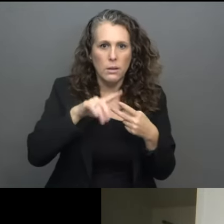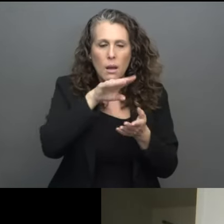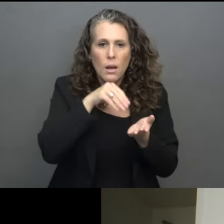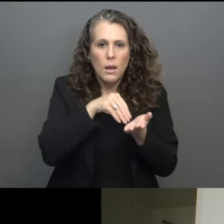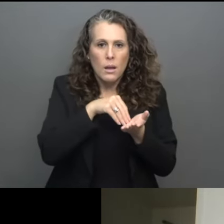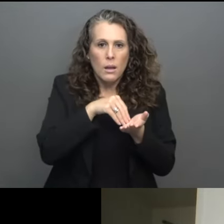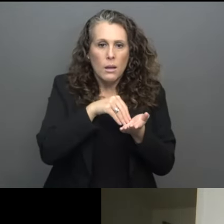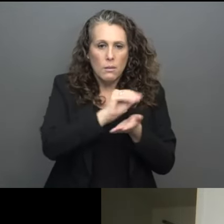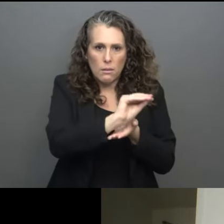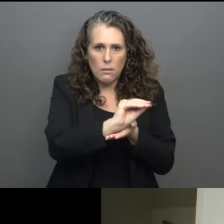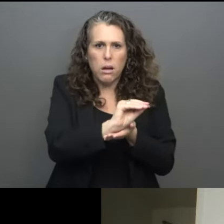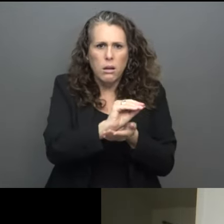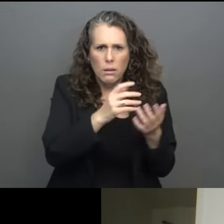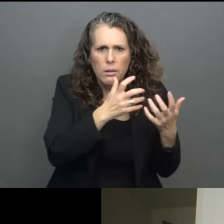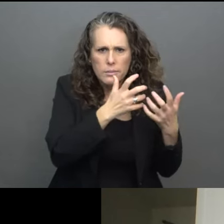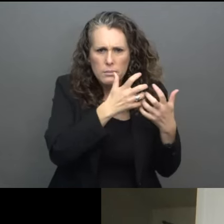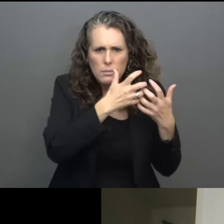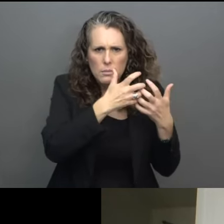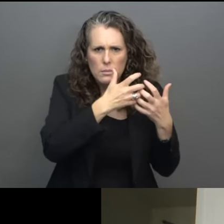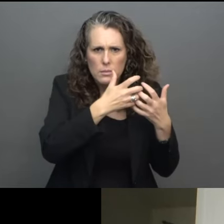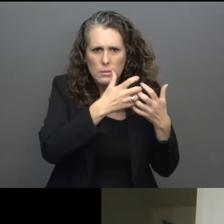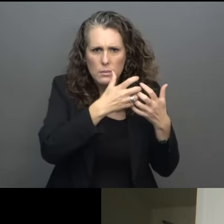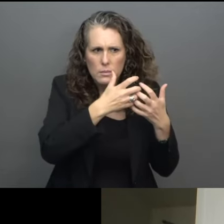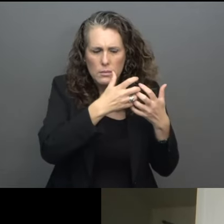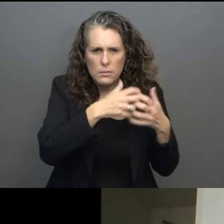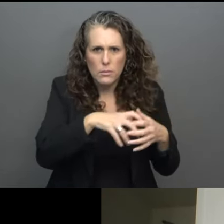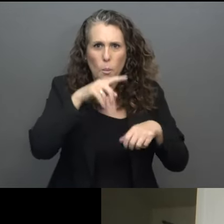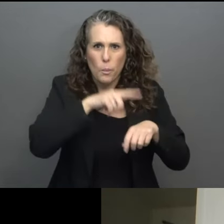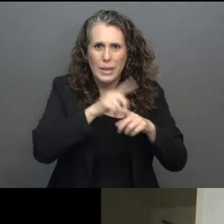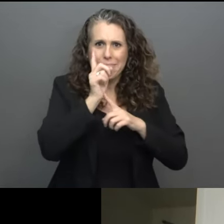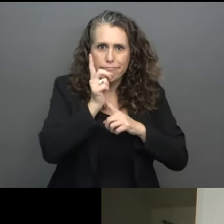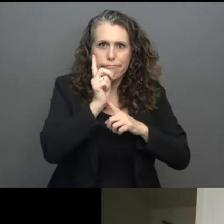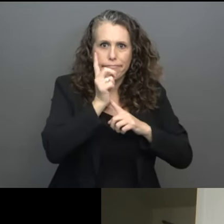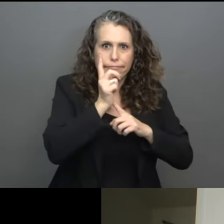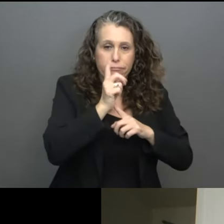calibrated but on the, on the second billing, meaning that when you talk for one minute